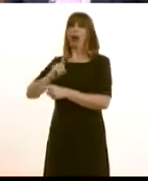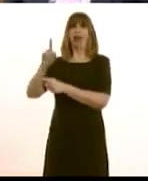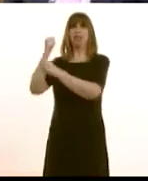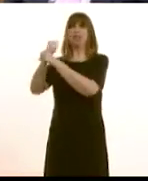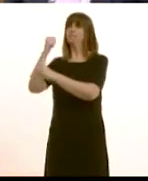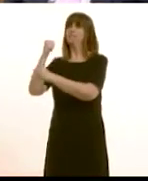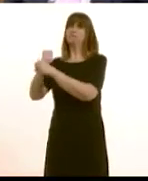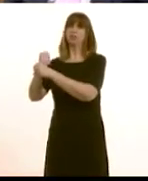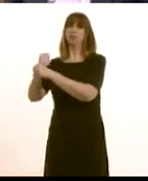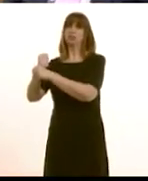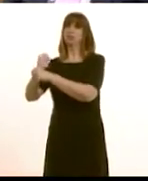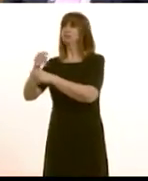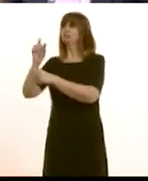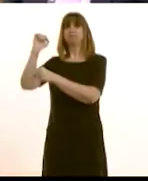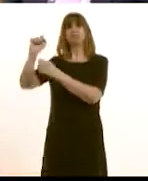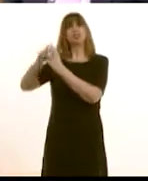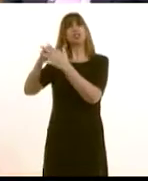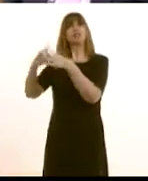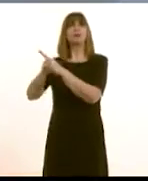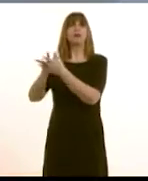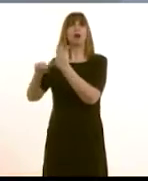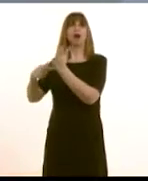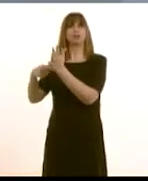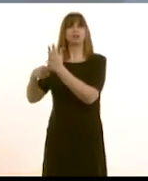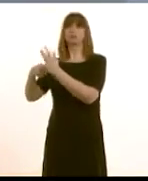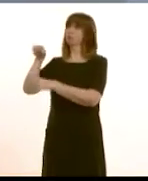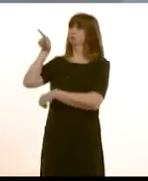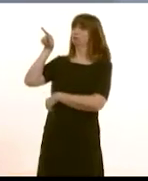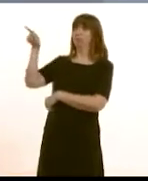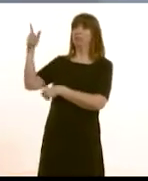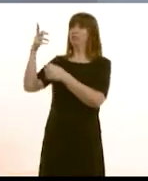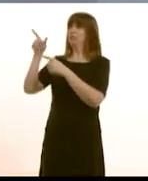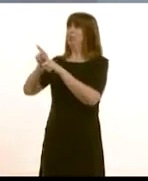by Jeremy Hunt and the UK Government. I can say to the Member that we have no difficulty